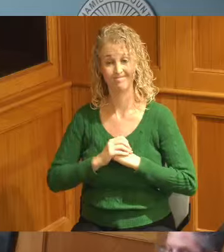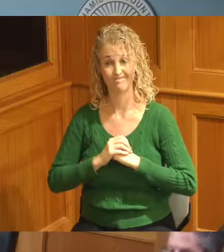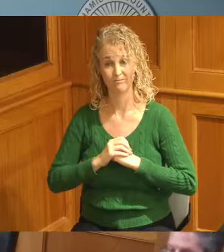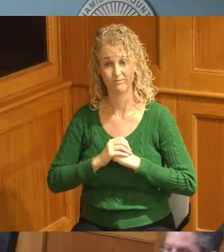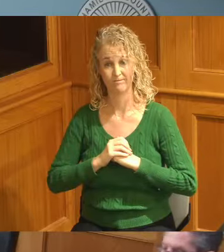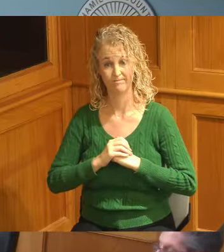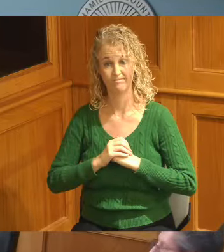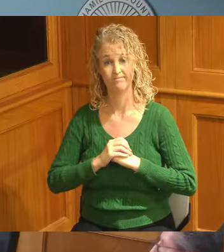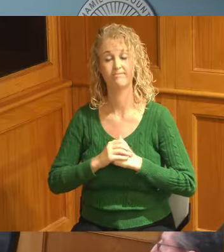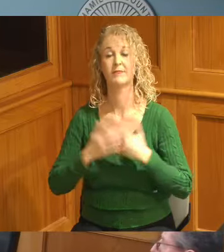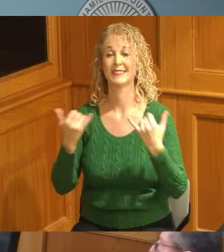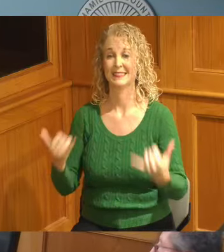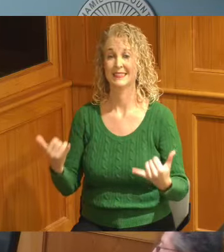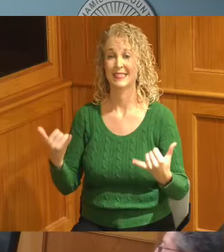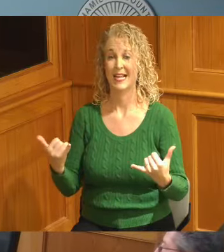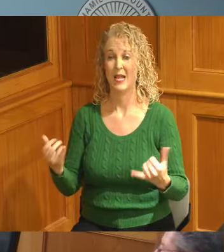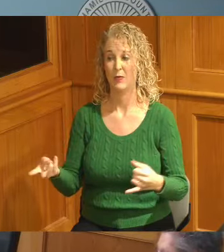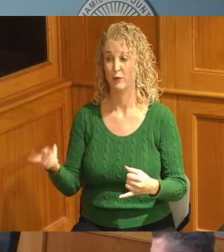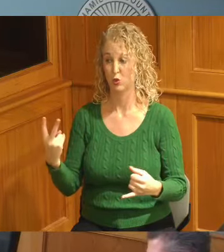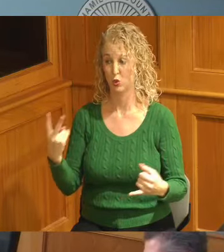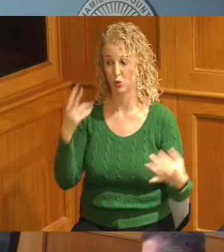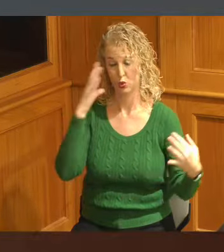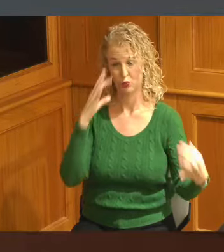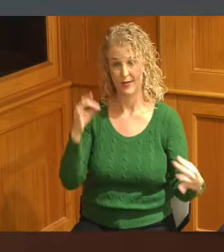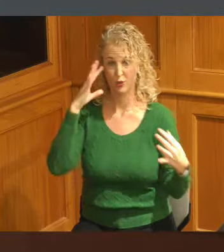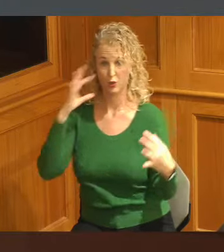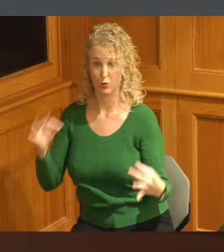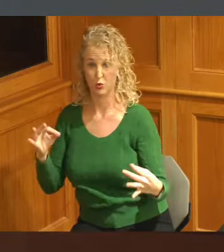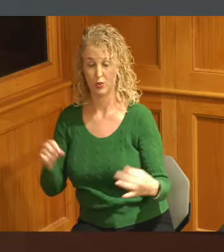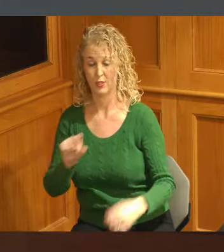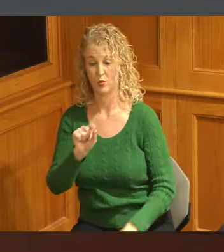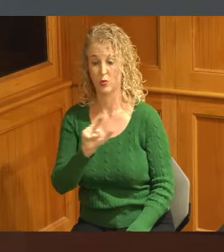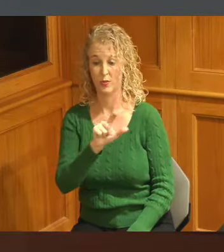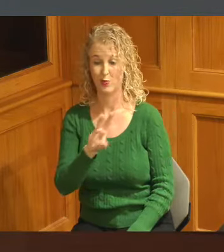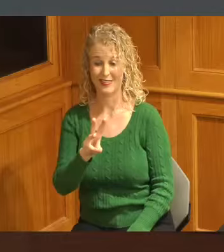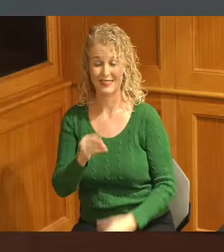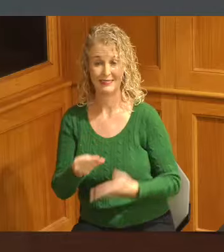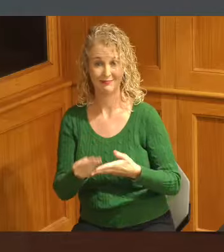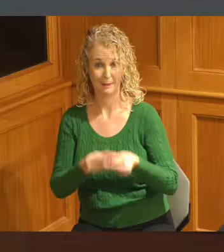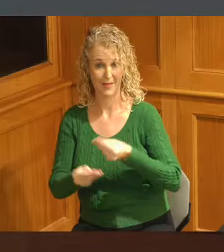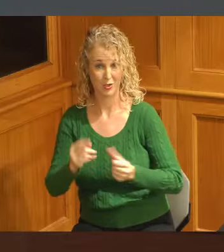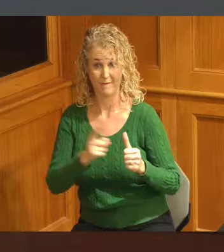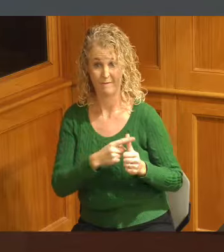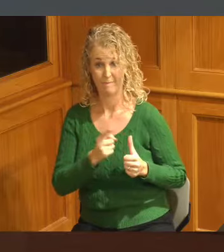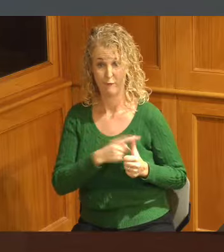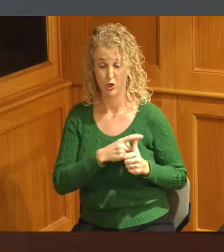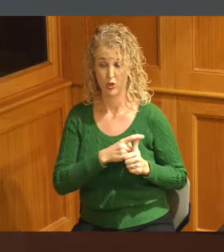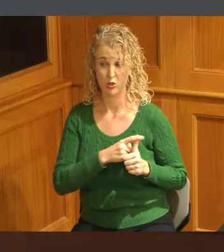before you today are two resolutions associated with the 2026 budget. the first is item number